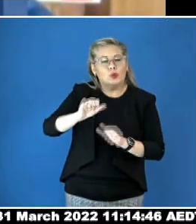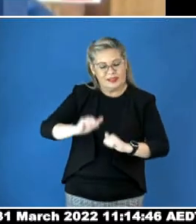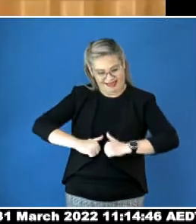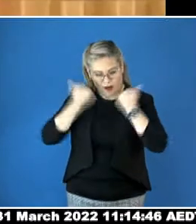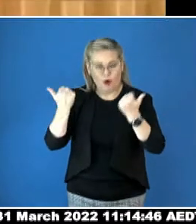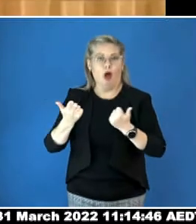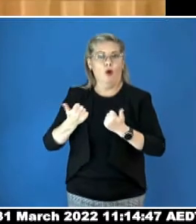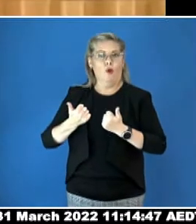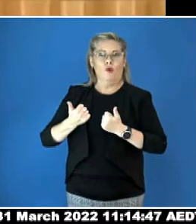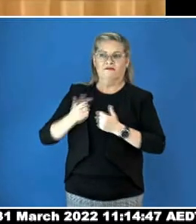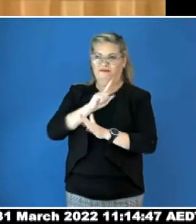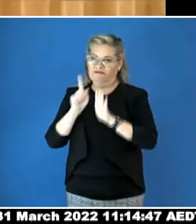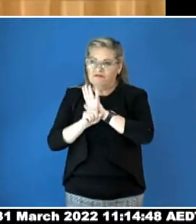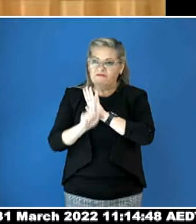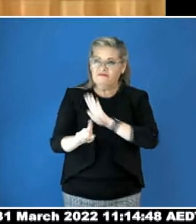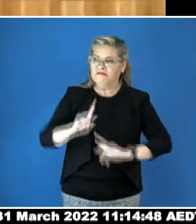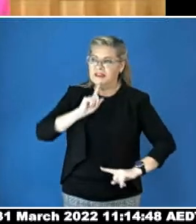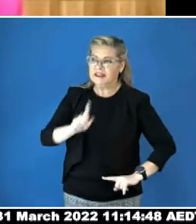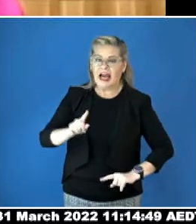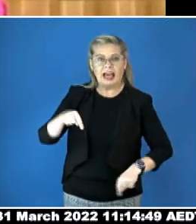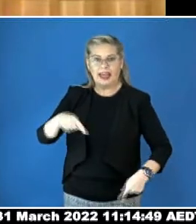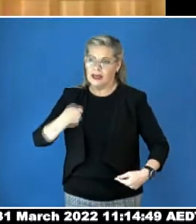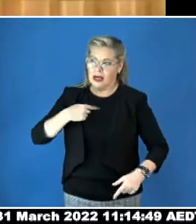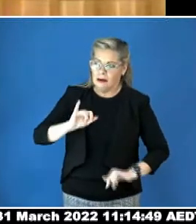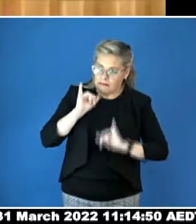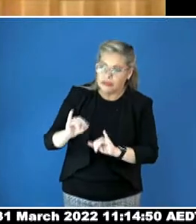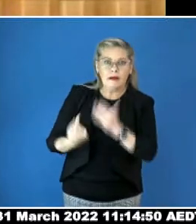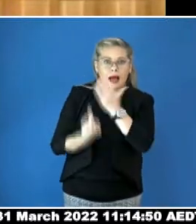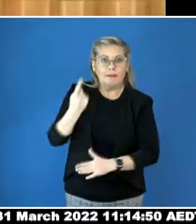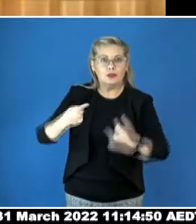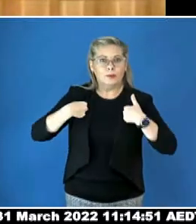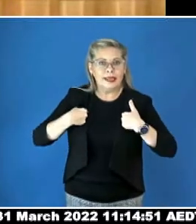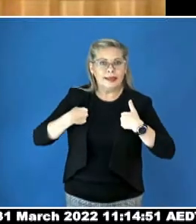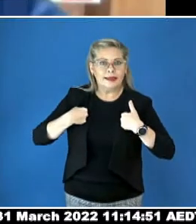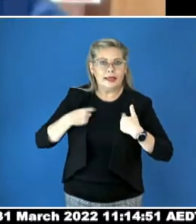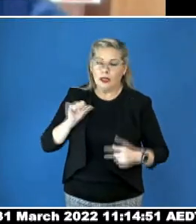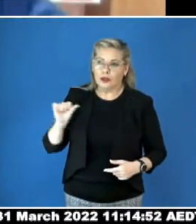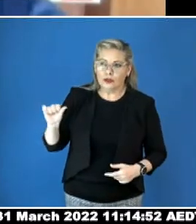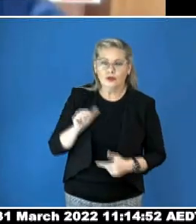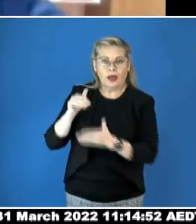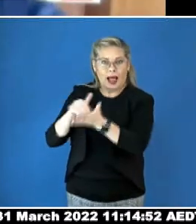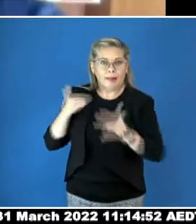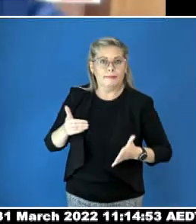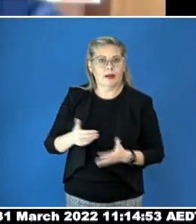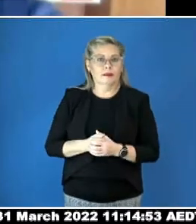And what is it like to have your own voice to speak up about it? How important is that? It feels great to speak up and that, yeah.